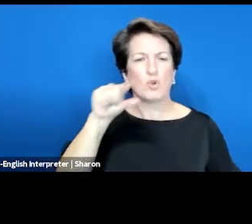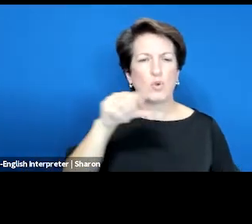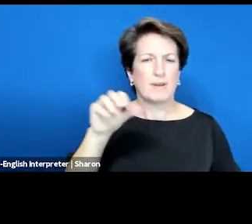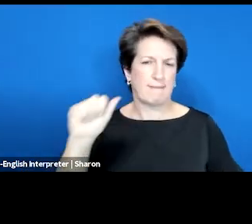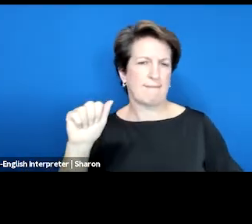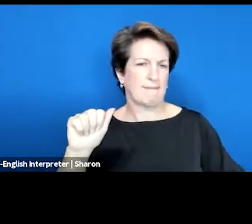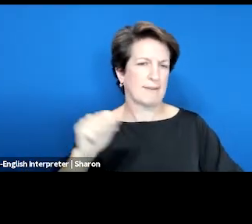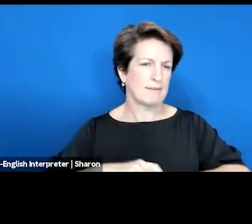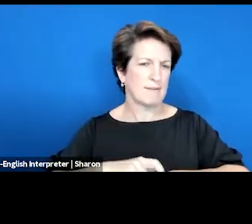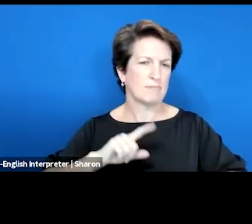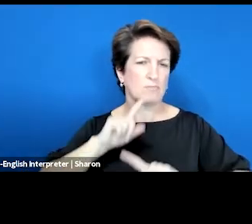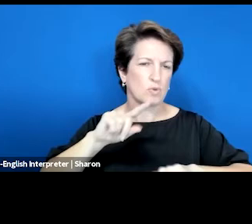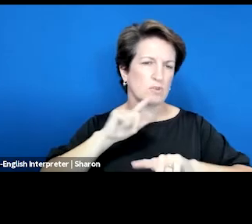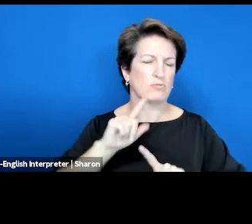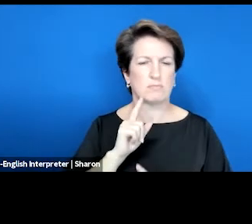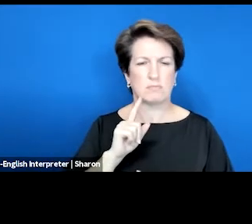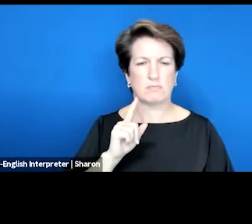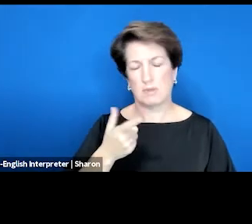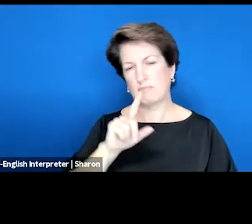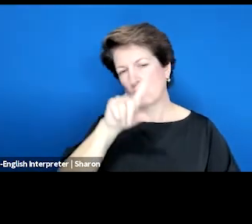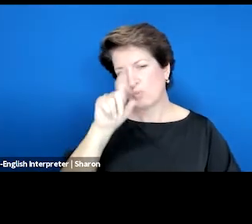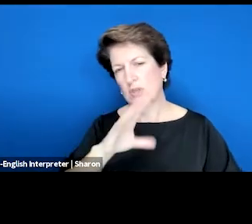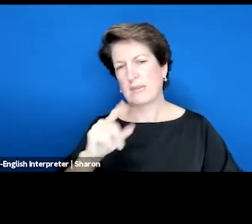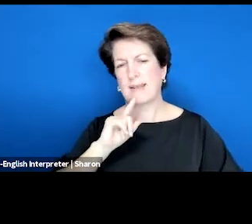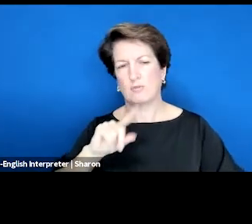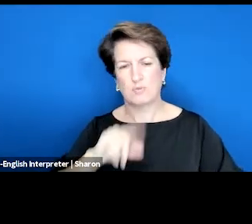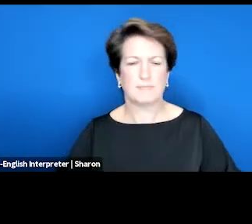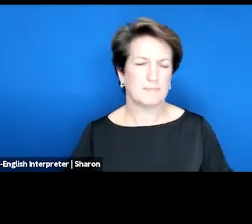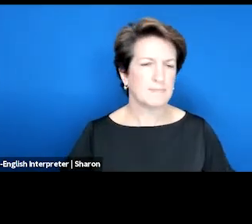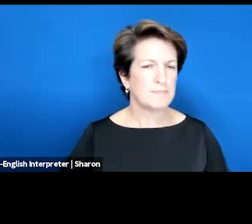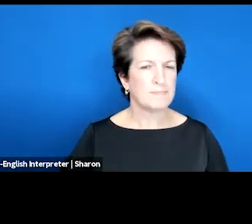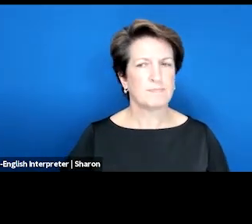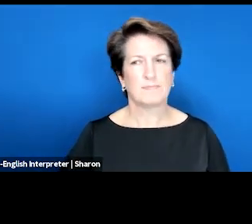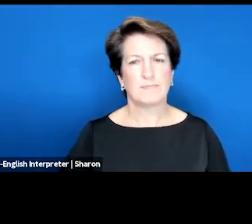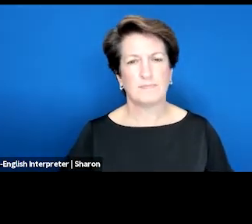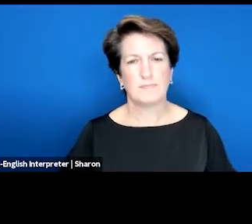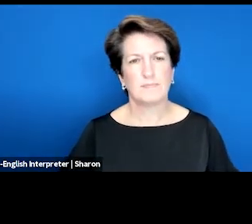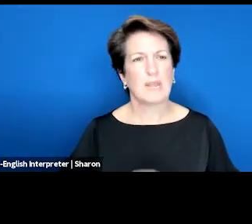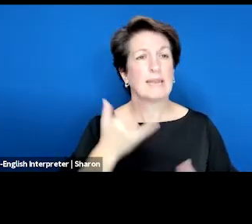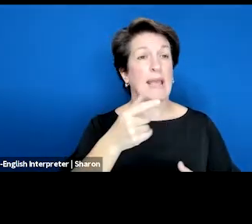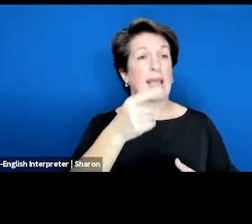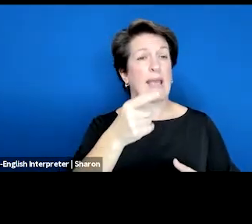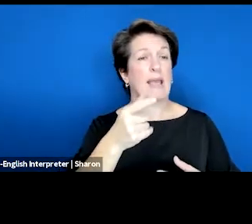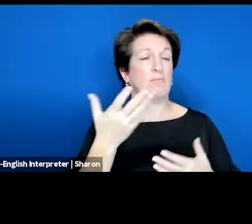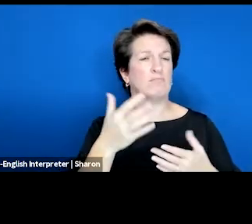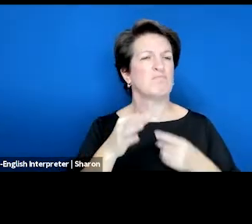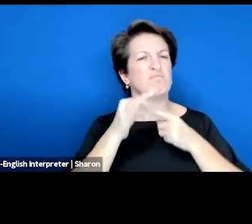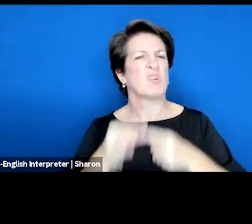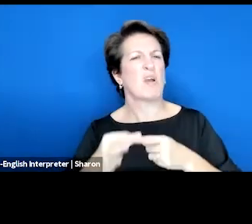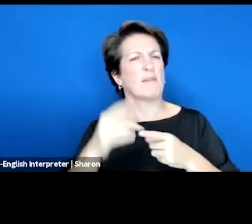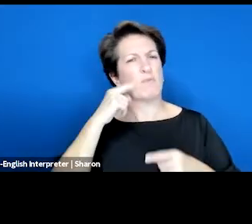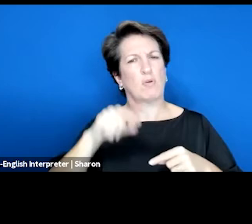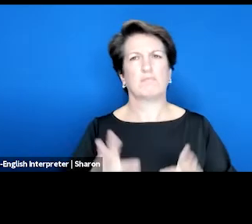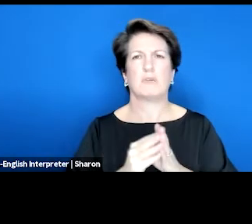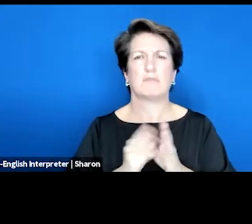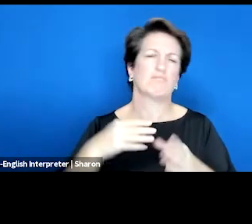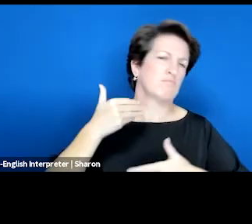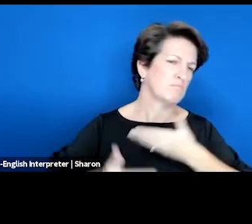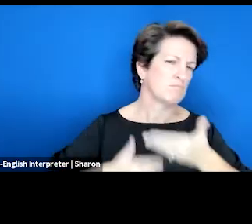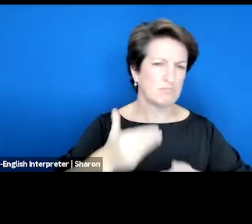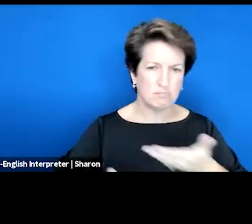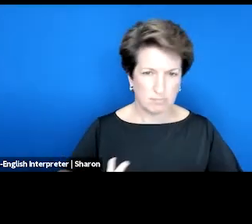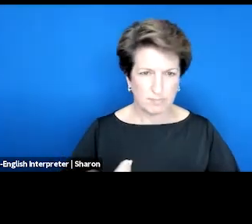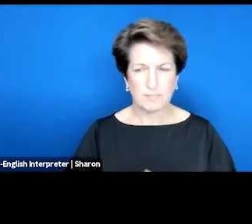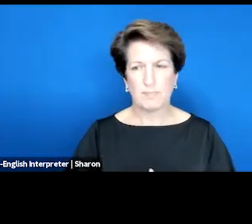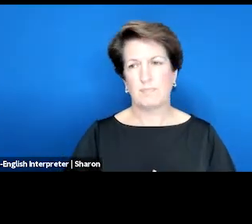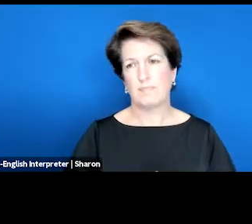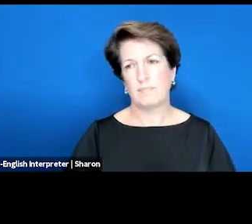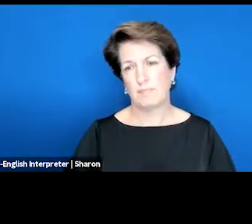captioning embedded in a city and nonprofit initiatives like this one.